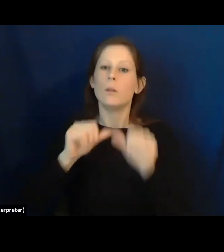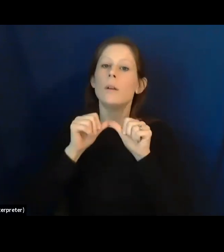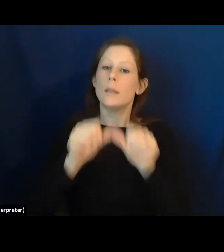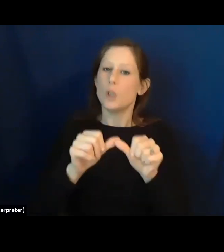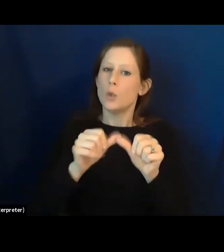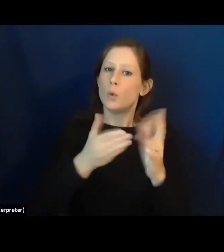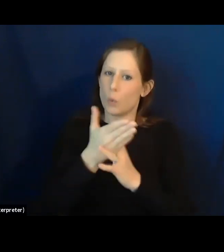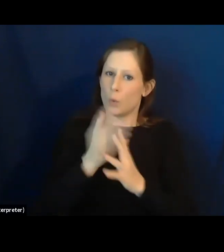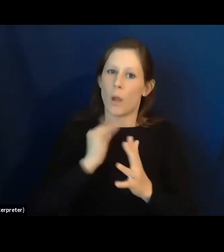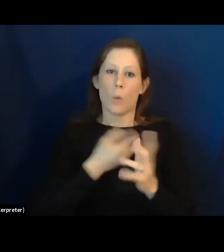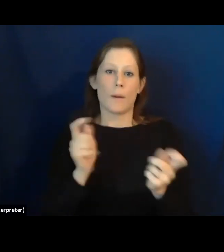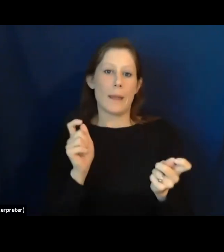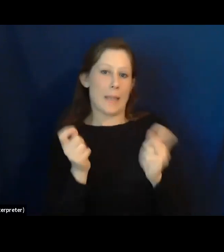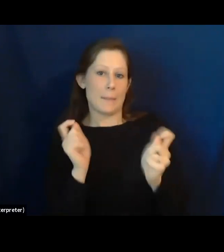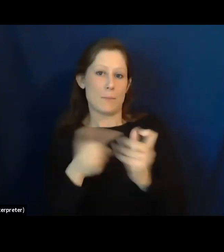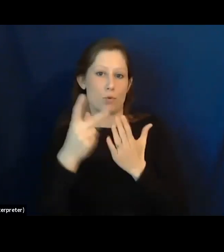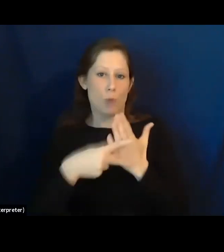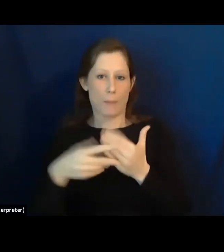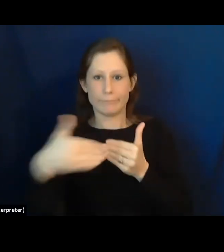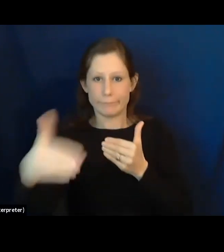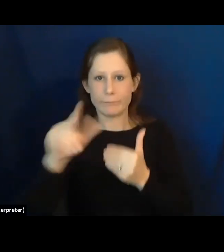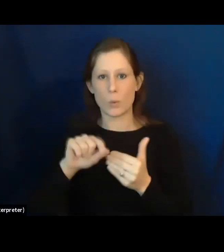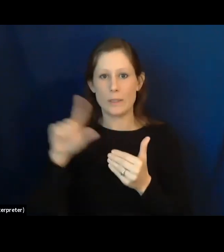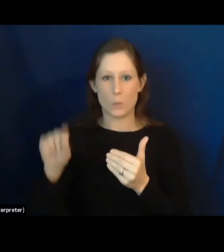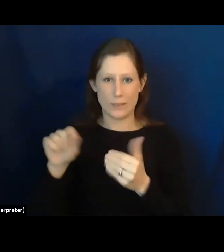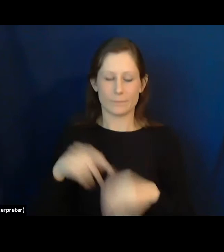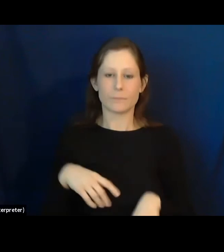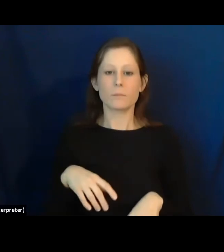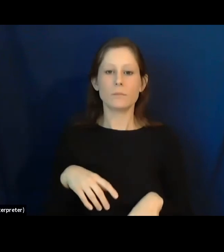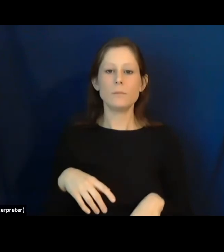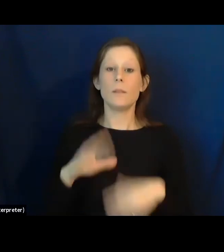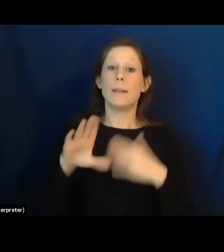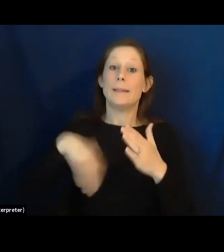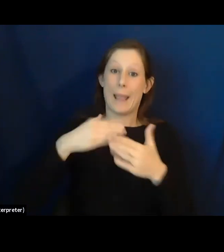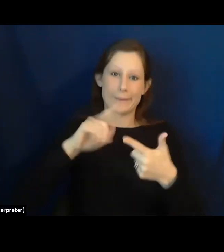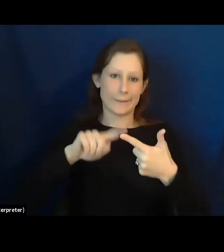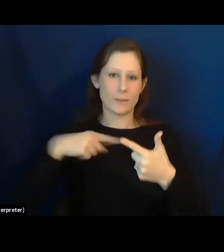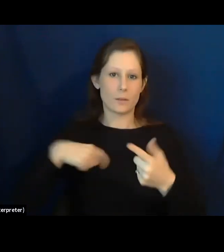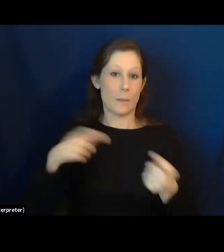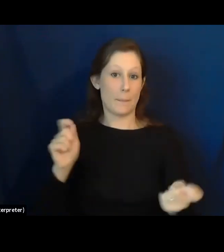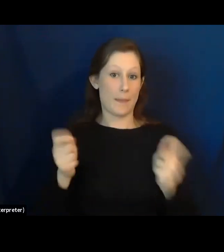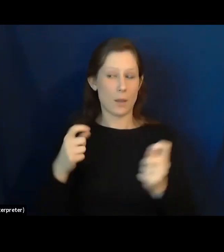of 2020. Our next pivot was when we discovered that Shakespeare in the Park was not going